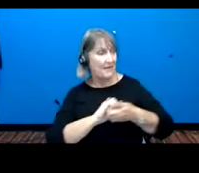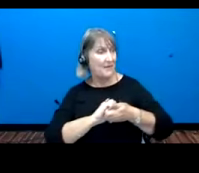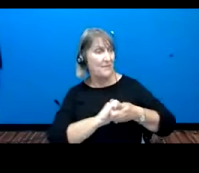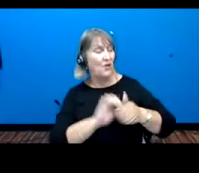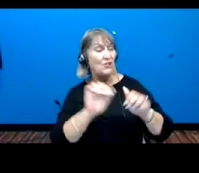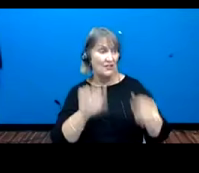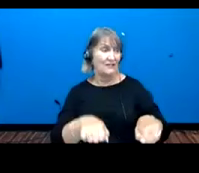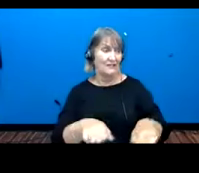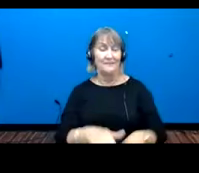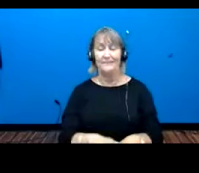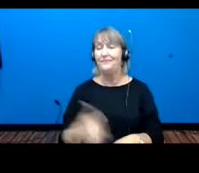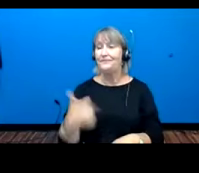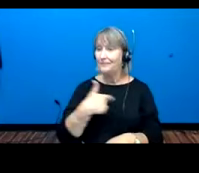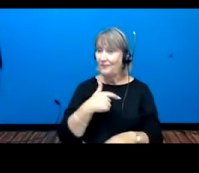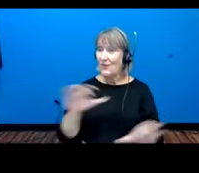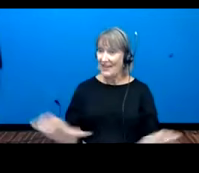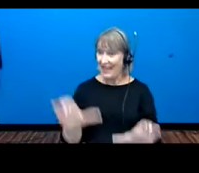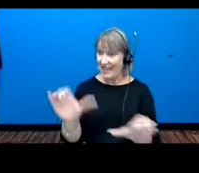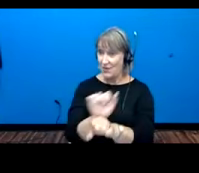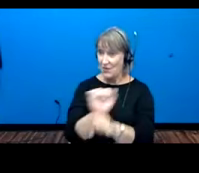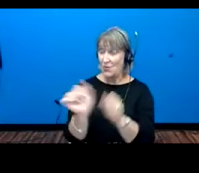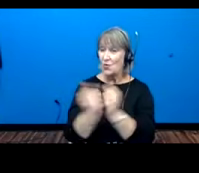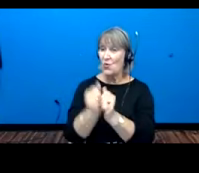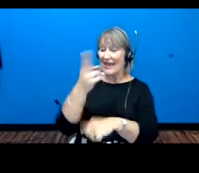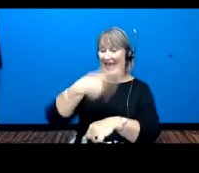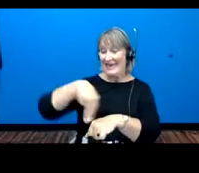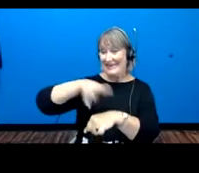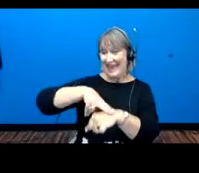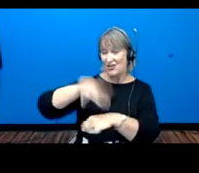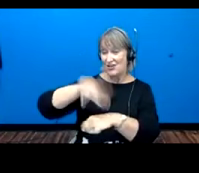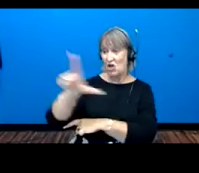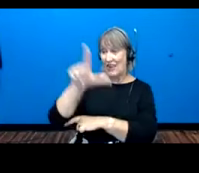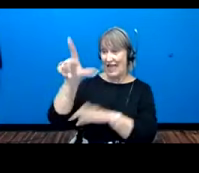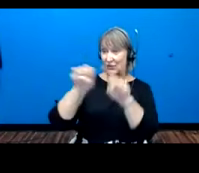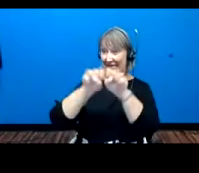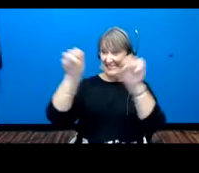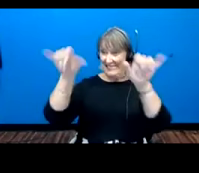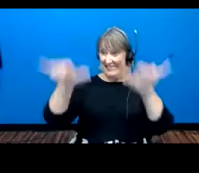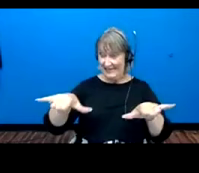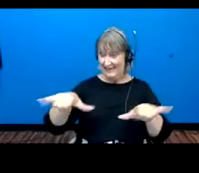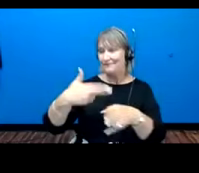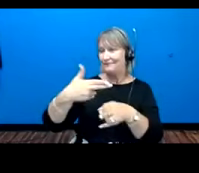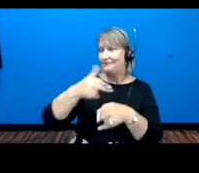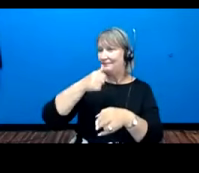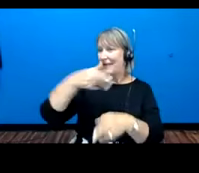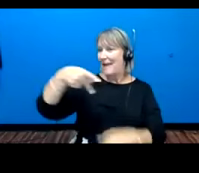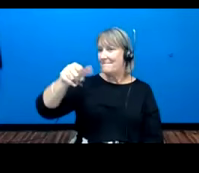We've actively been working with national library systems. We've actually got Pat Herndon, who is on the webinar today.